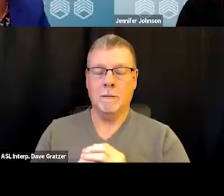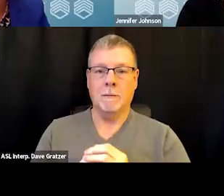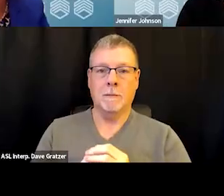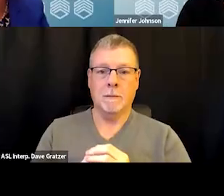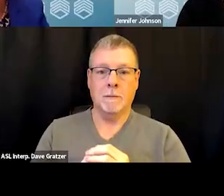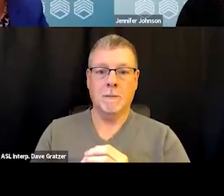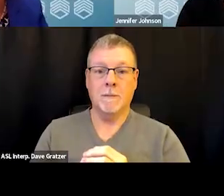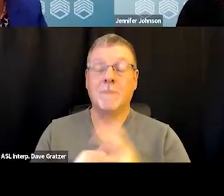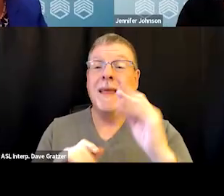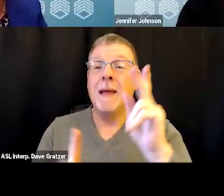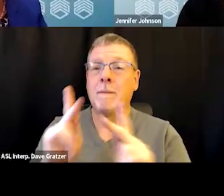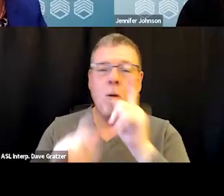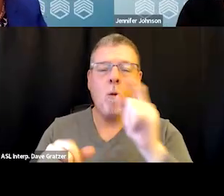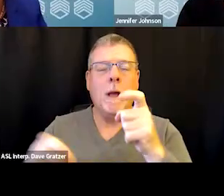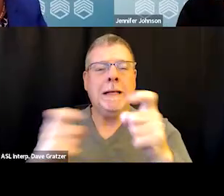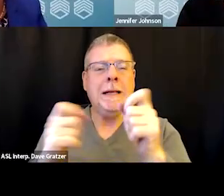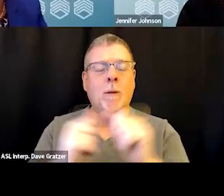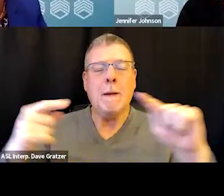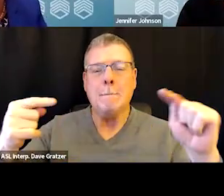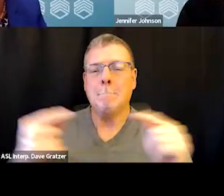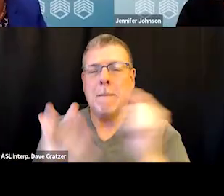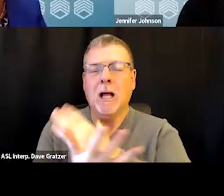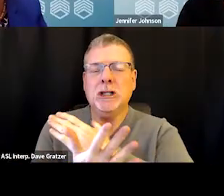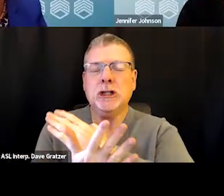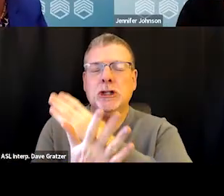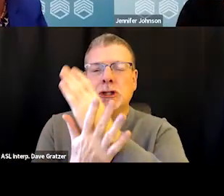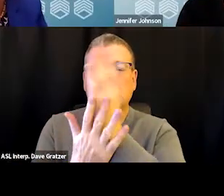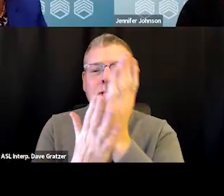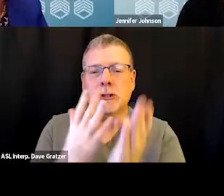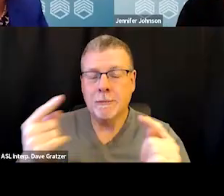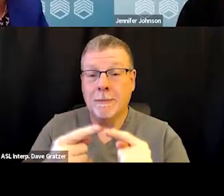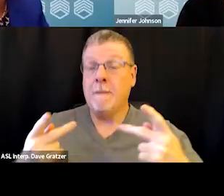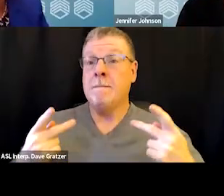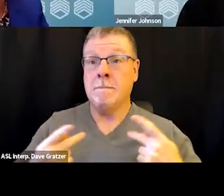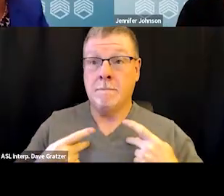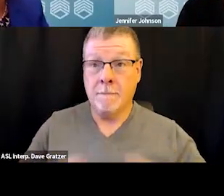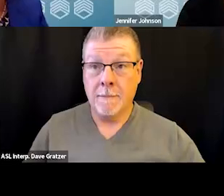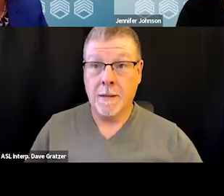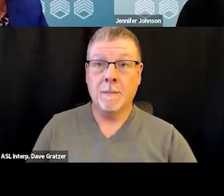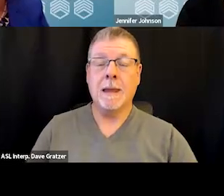Um, people who deal with pain, all kinds of pain, physical pain, um, emotional pain.